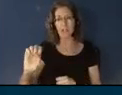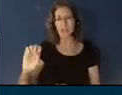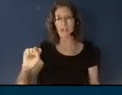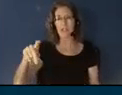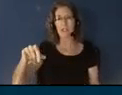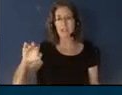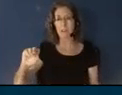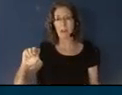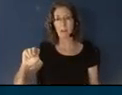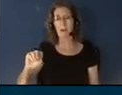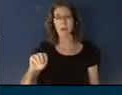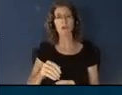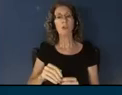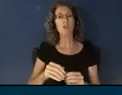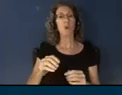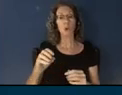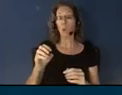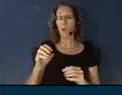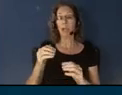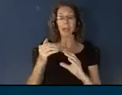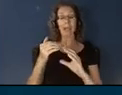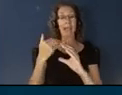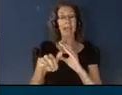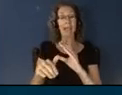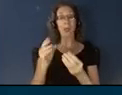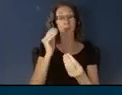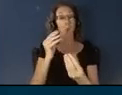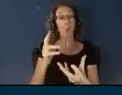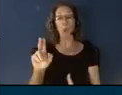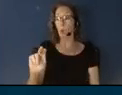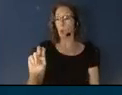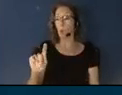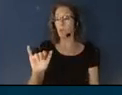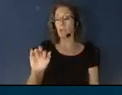turn off your email notifications. So the way you do that is on the upper right hand corner